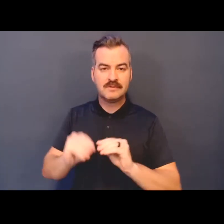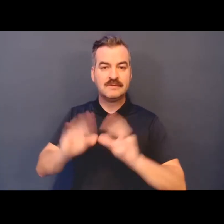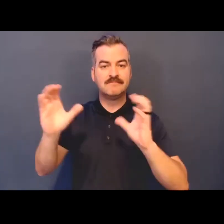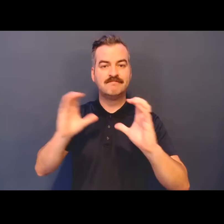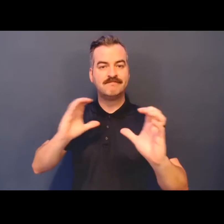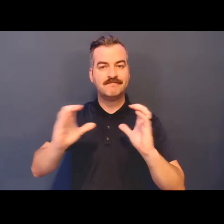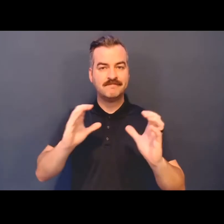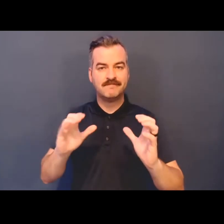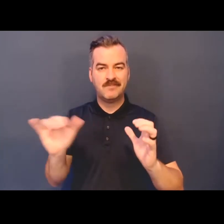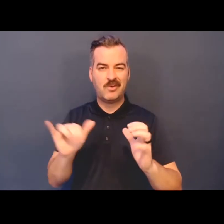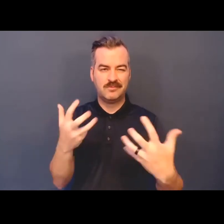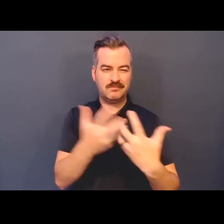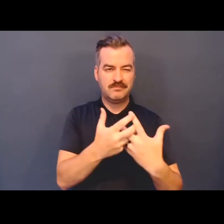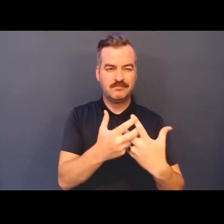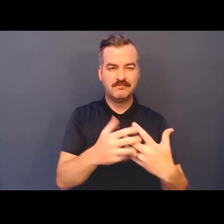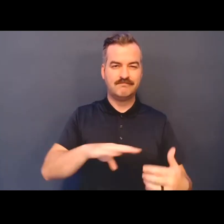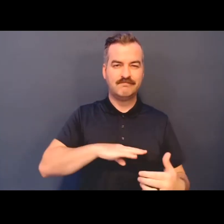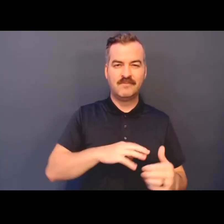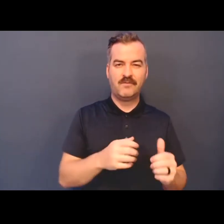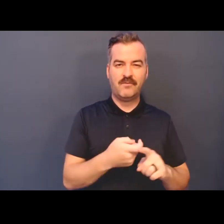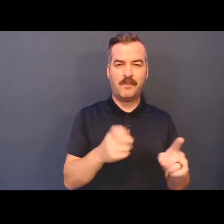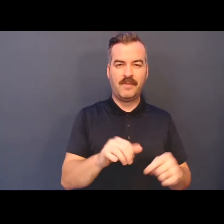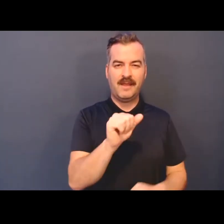the Americans with Disability Act, 15:11:11 but how our clinicians with little